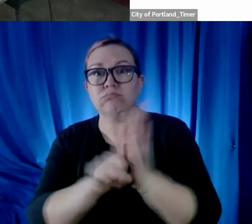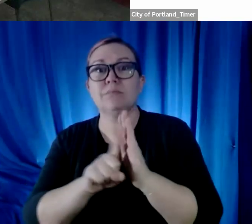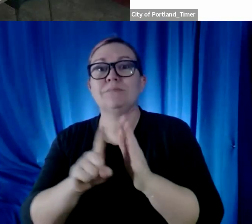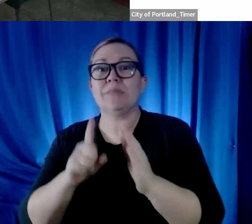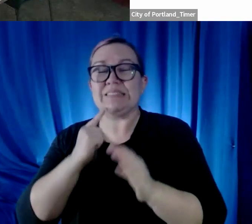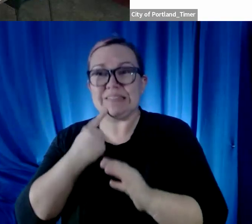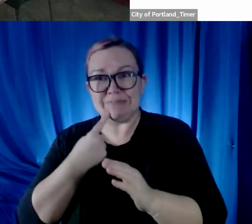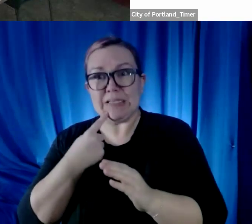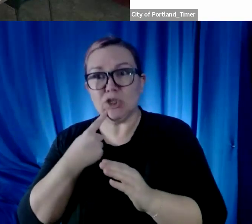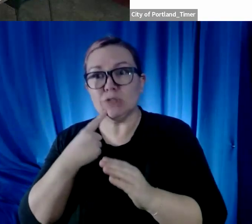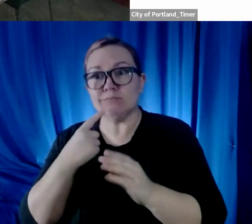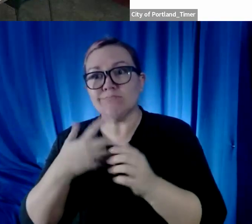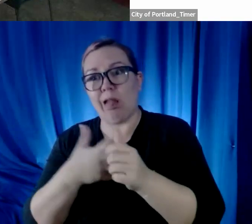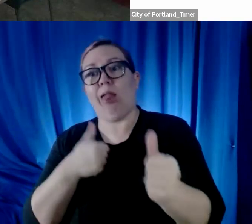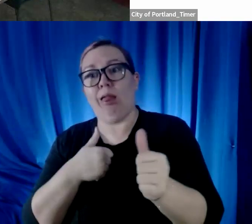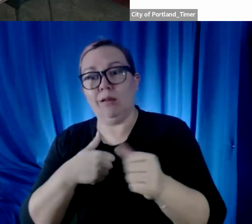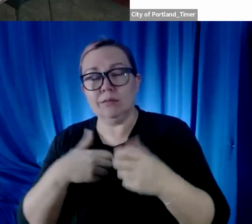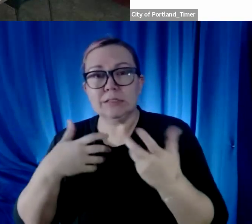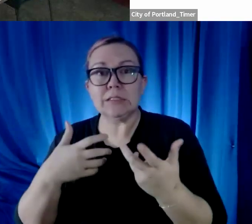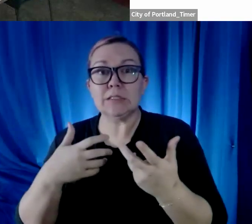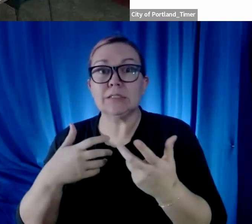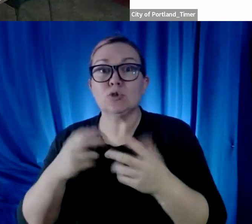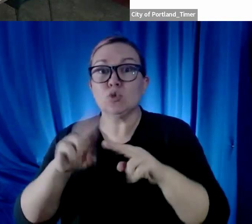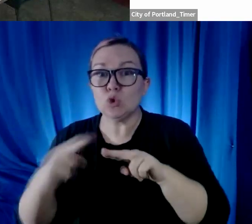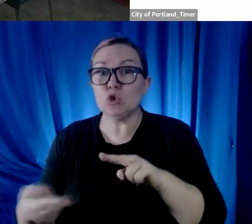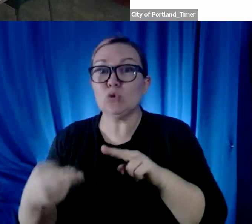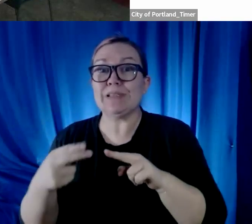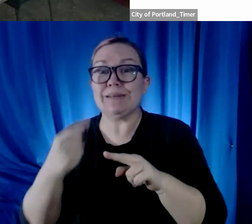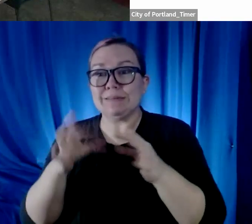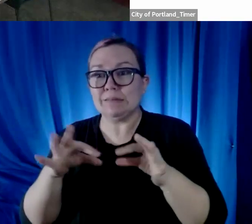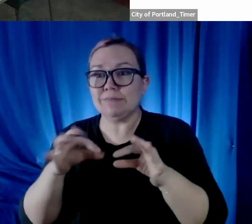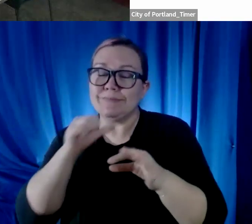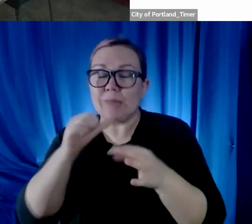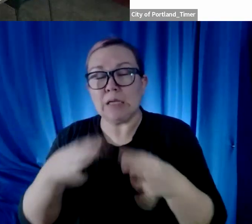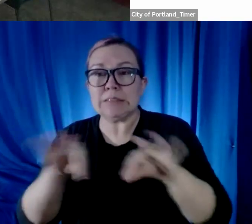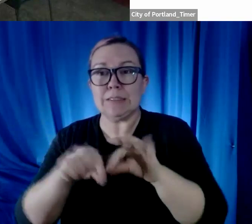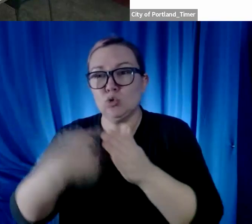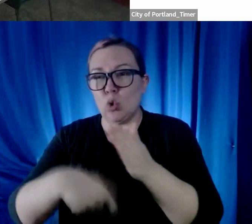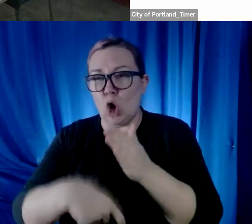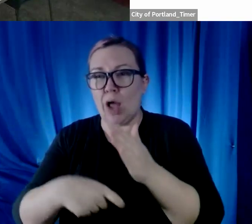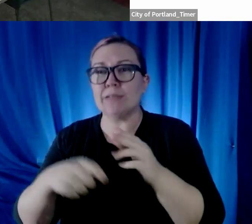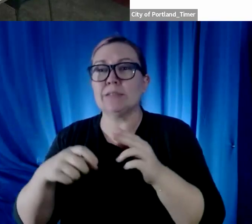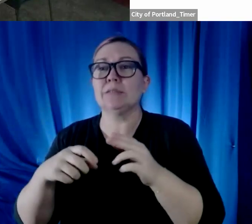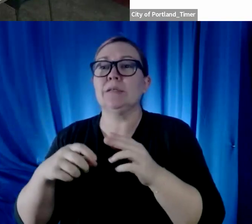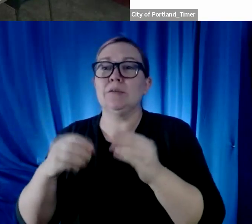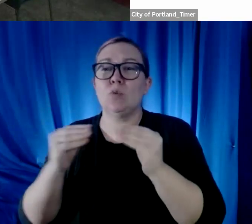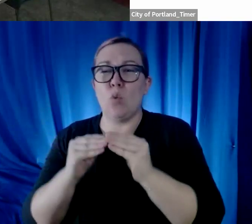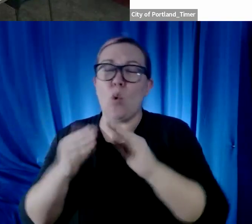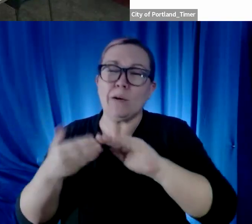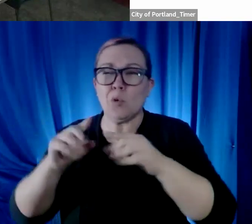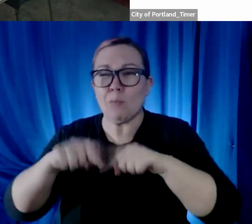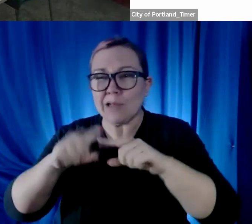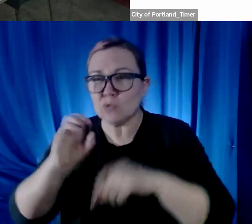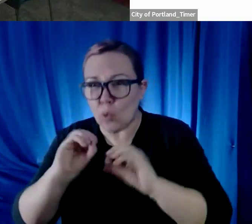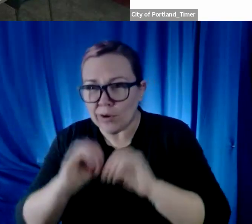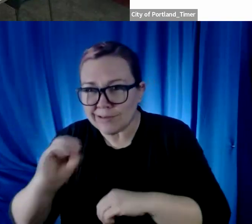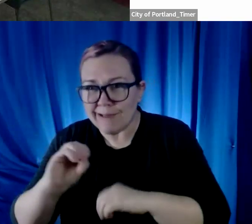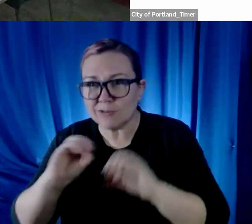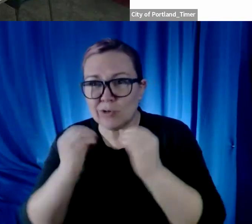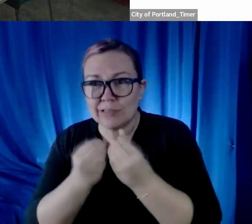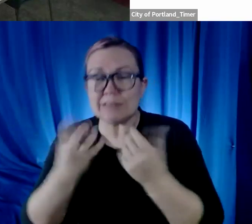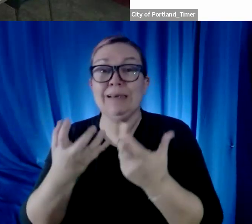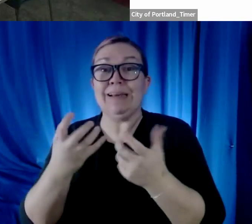Reduce non-essential costs, number two, flatten city governments. Service prioritization, zero-based budgeting, and fix Portland's number one problem of unsheltered homelessness.